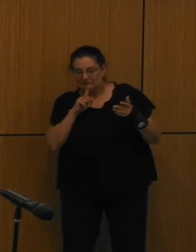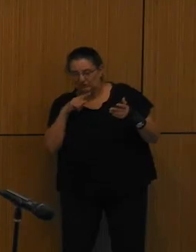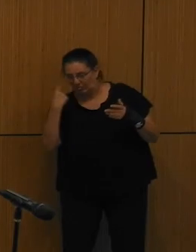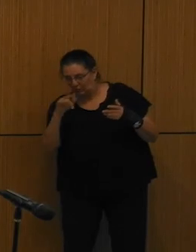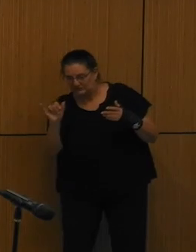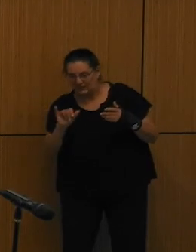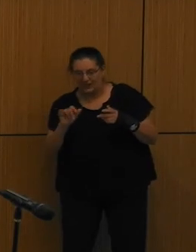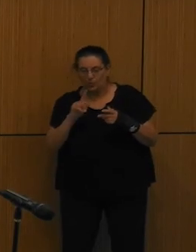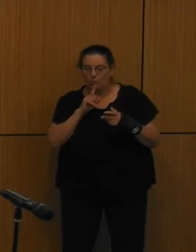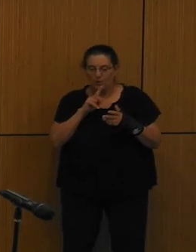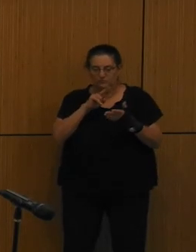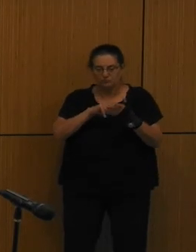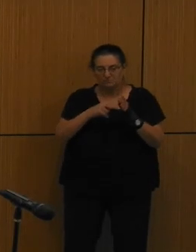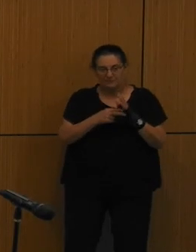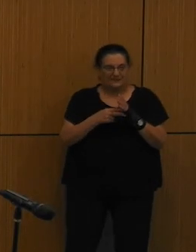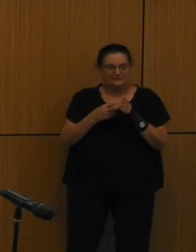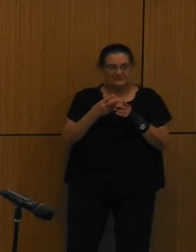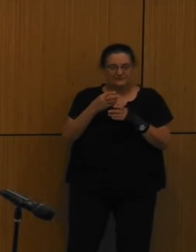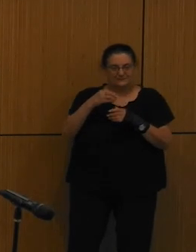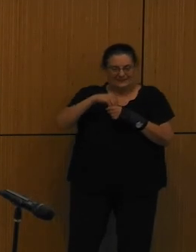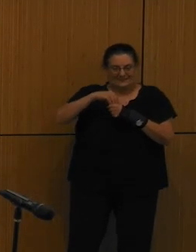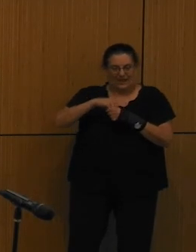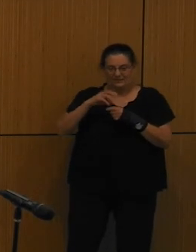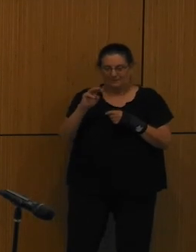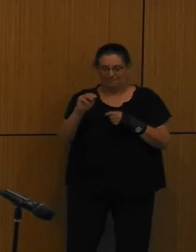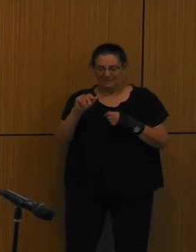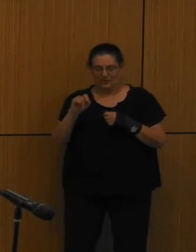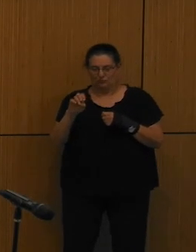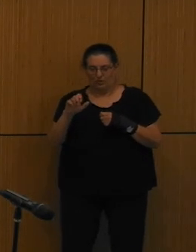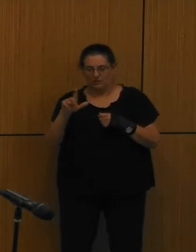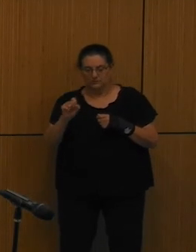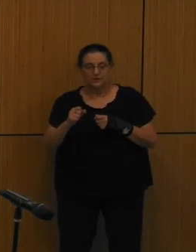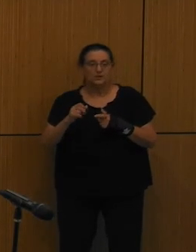So we, you know, took a sledgehammer and broke off some pieces,